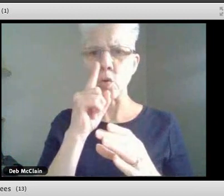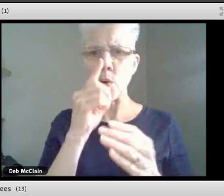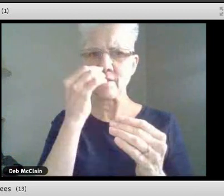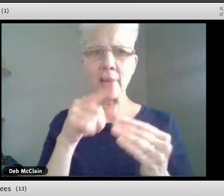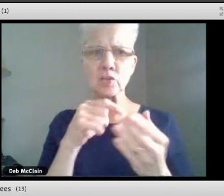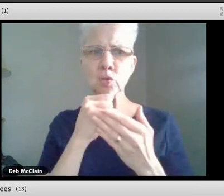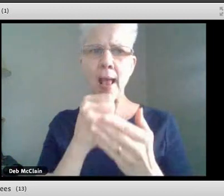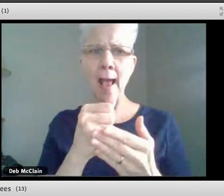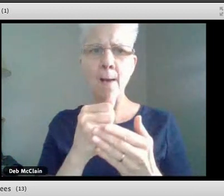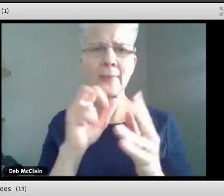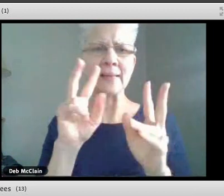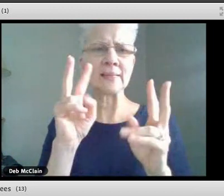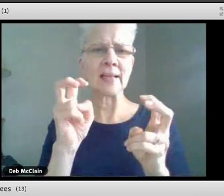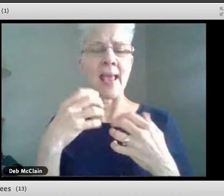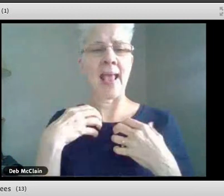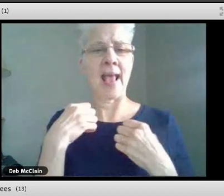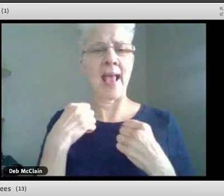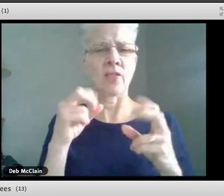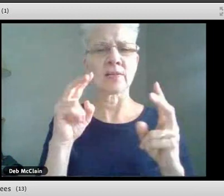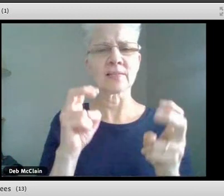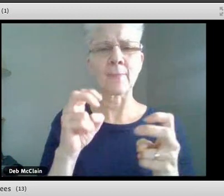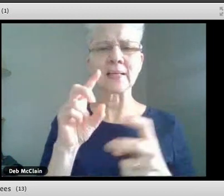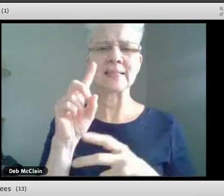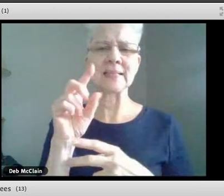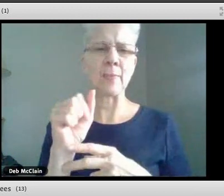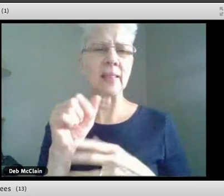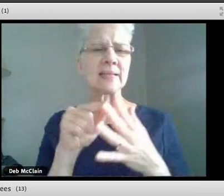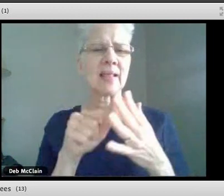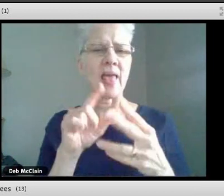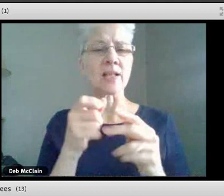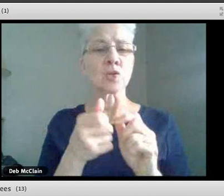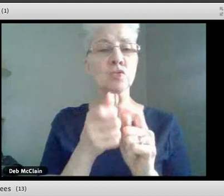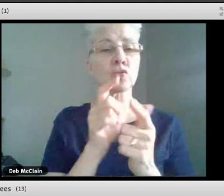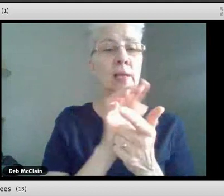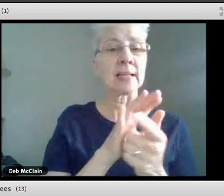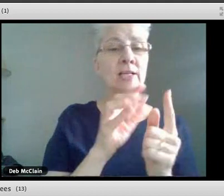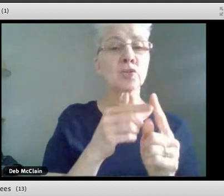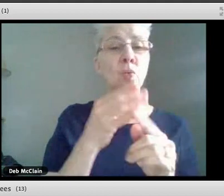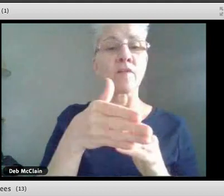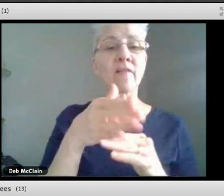you know, disabilities and different things like that. So that translates to over 59 percent of all adults